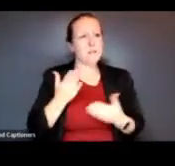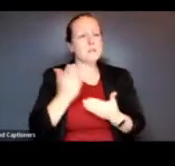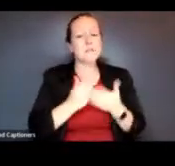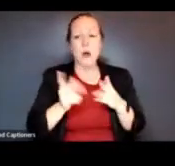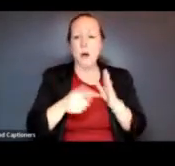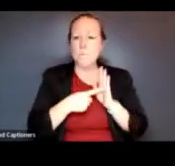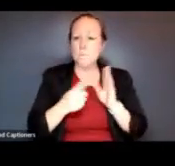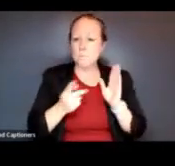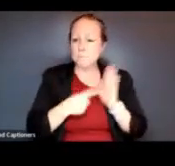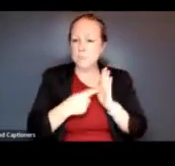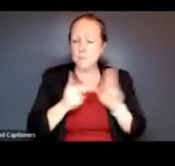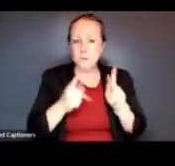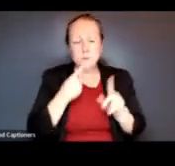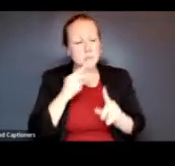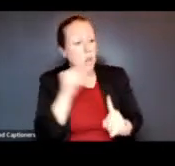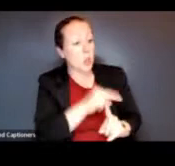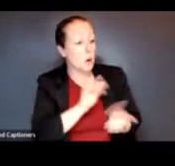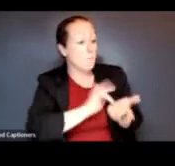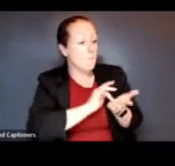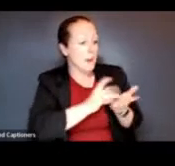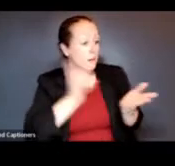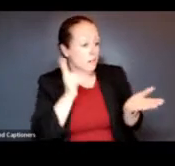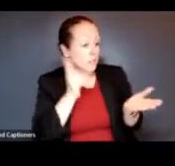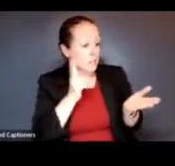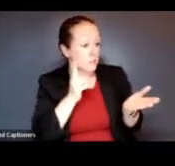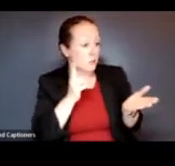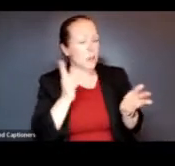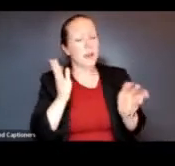at medical records, and then we would no reason studied and by